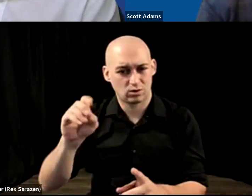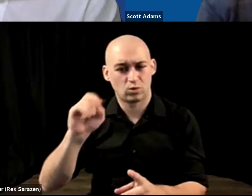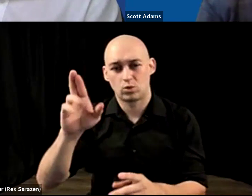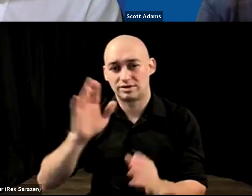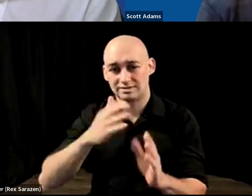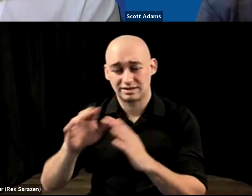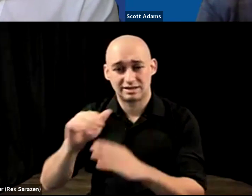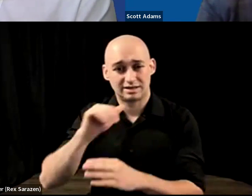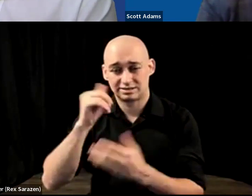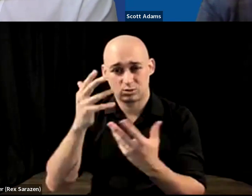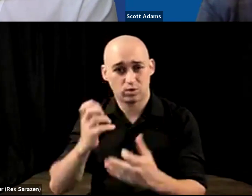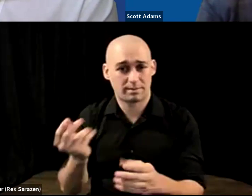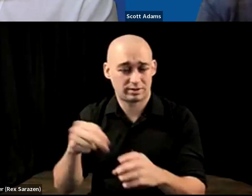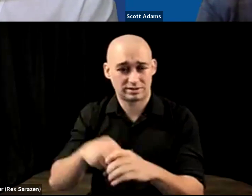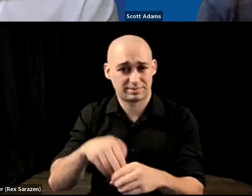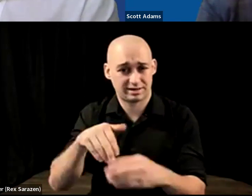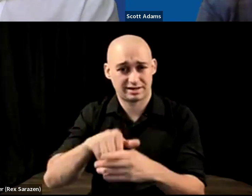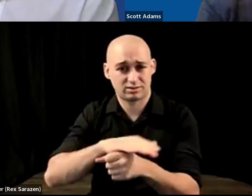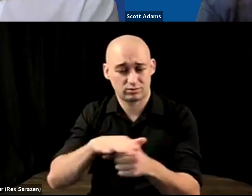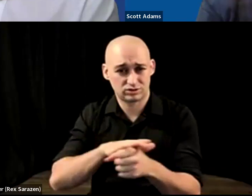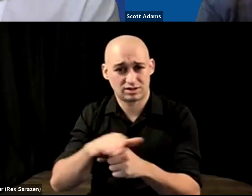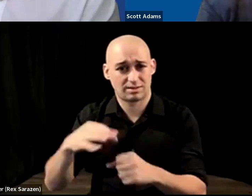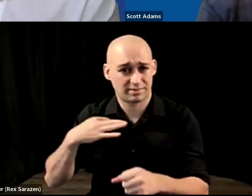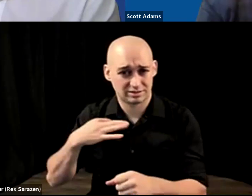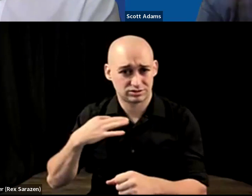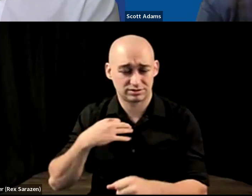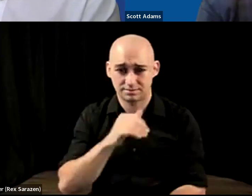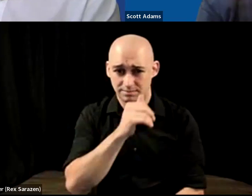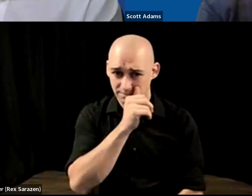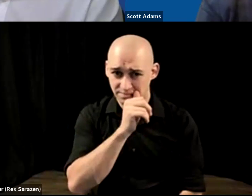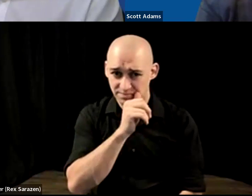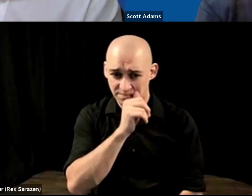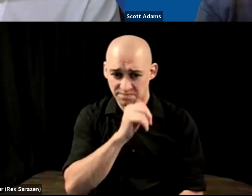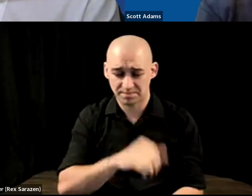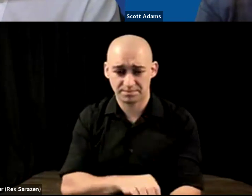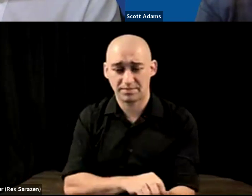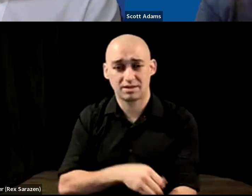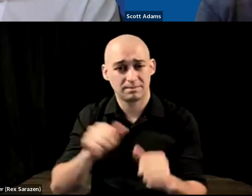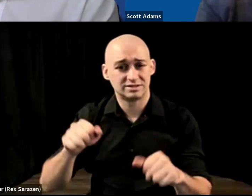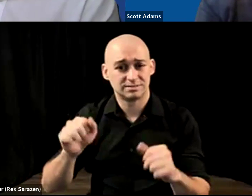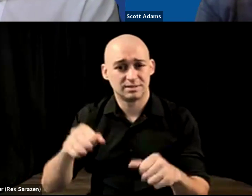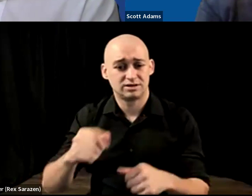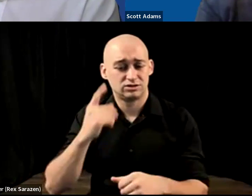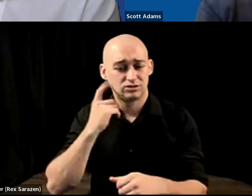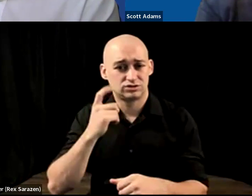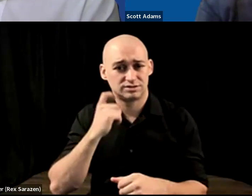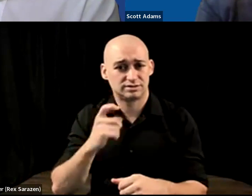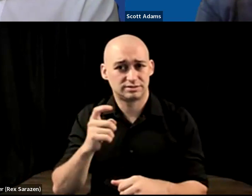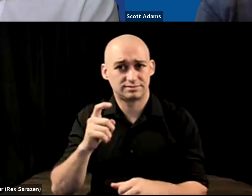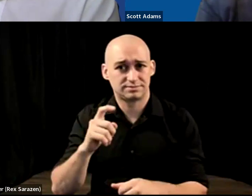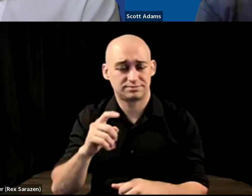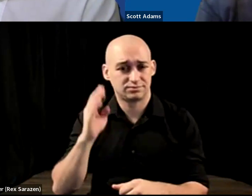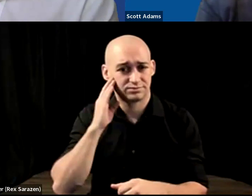participate in the regional application. Potentially, it would just, you know,